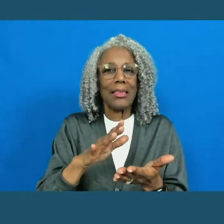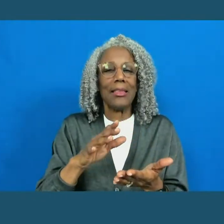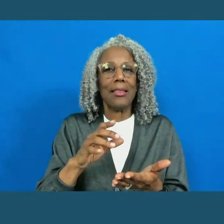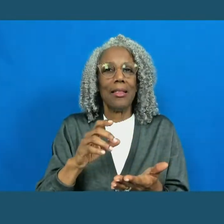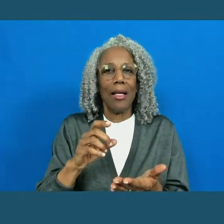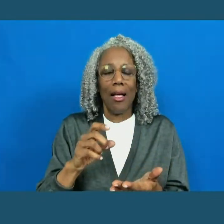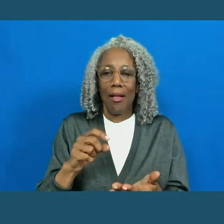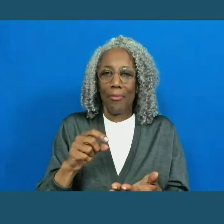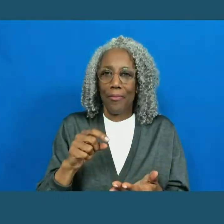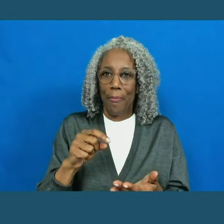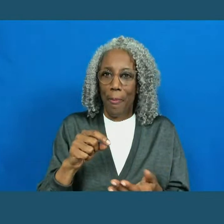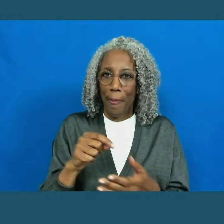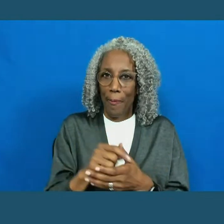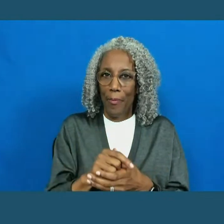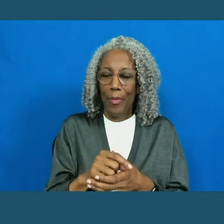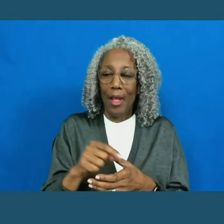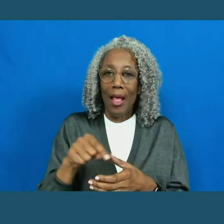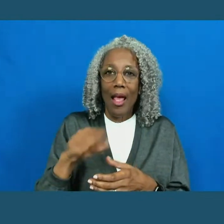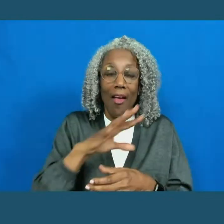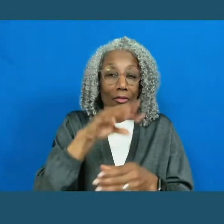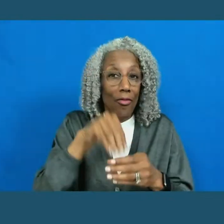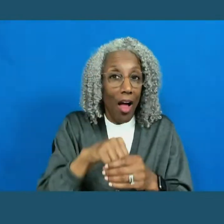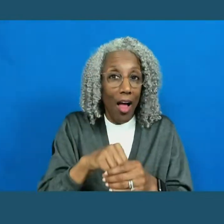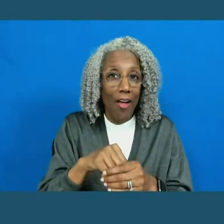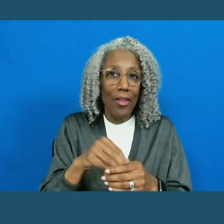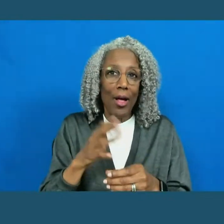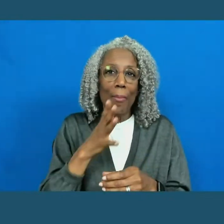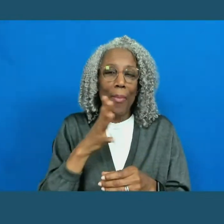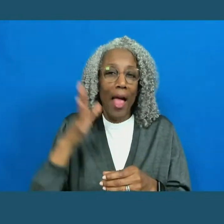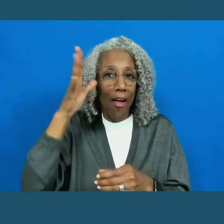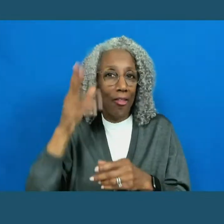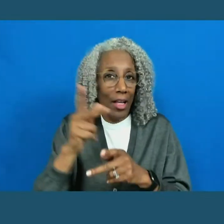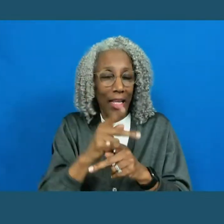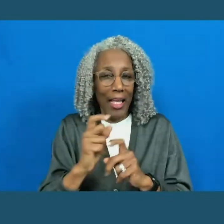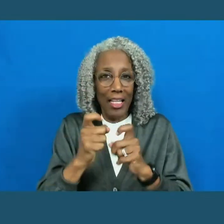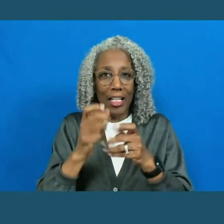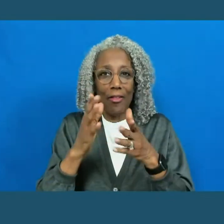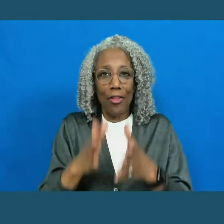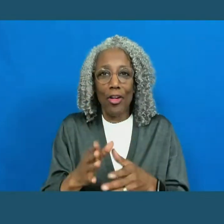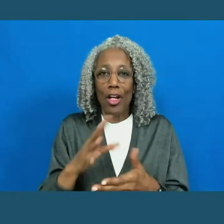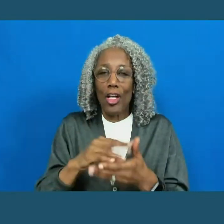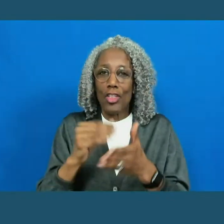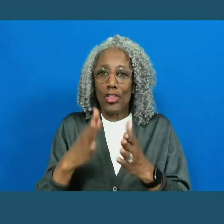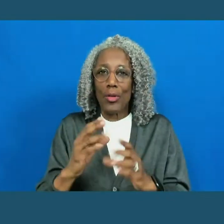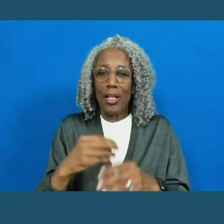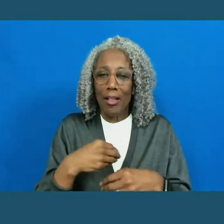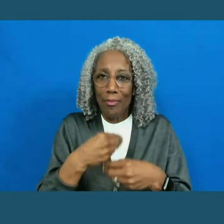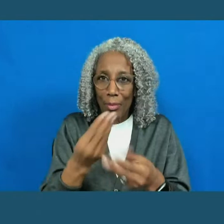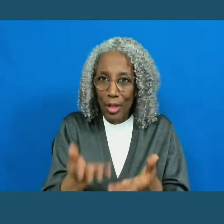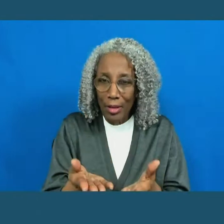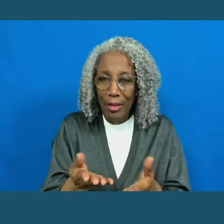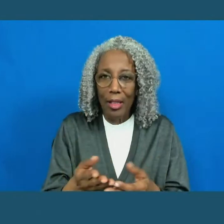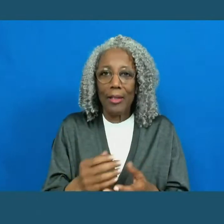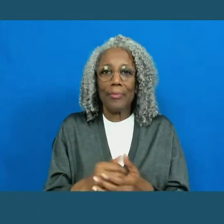supporting doctor in supporting documents That there a pareal caregiver voices and